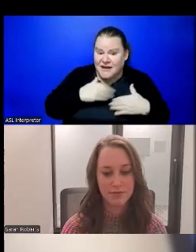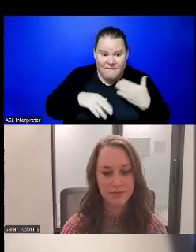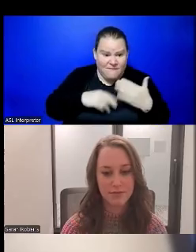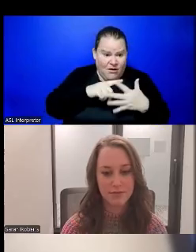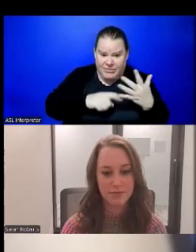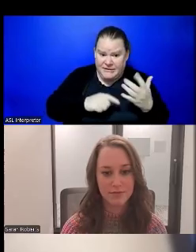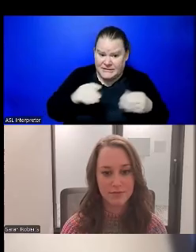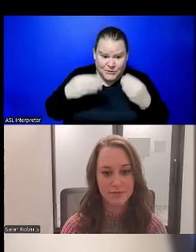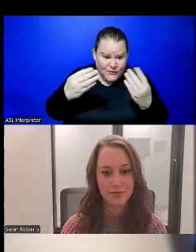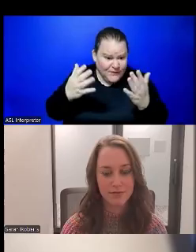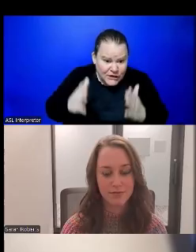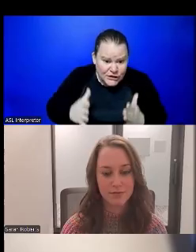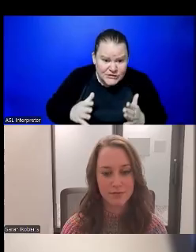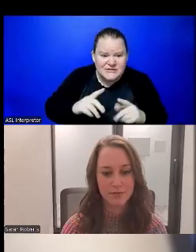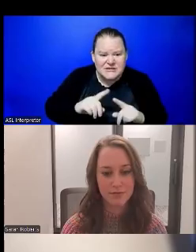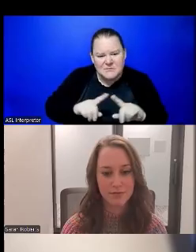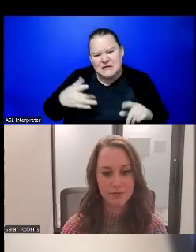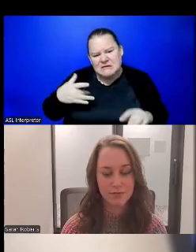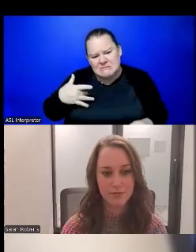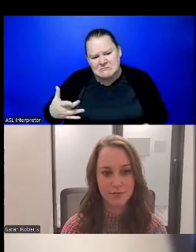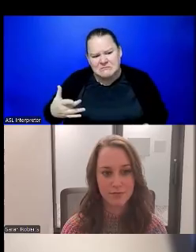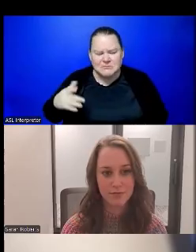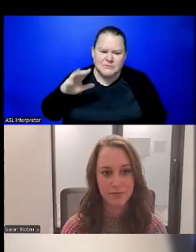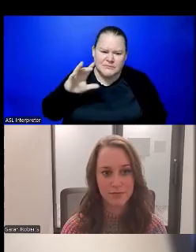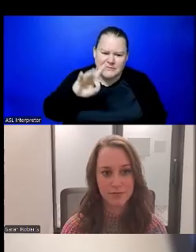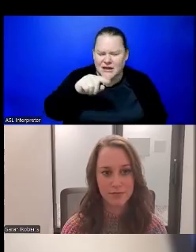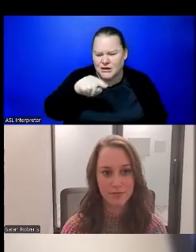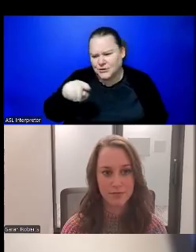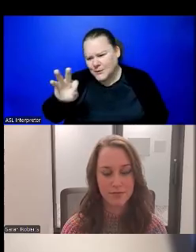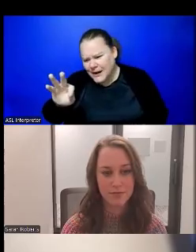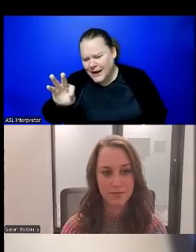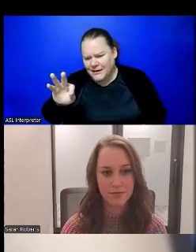generally get eight to nine of these specialists all together